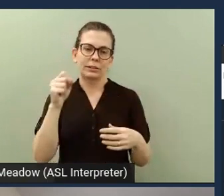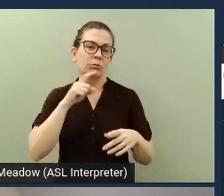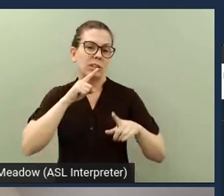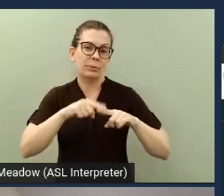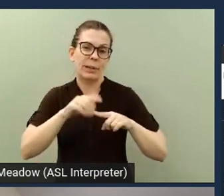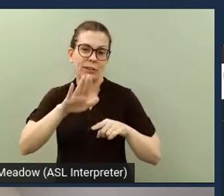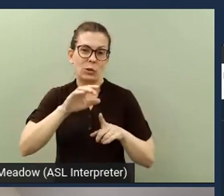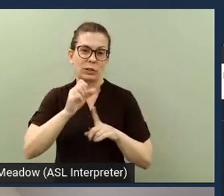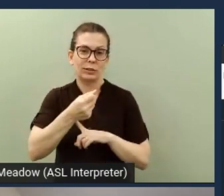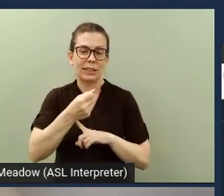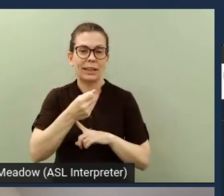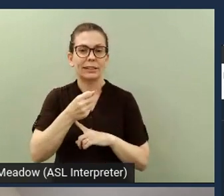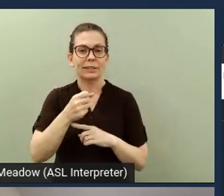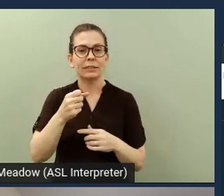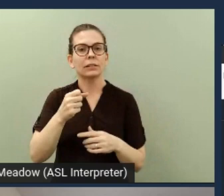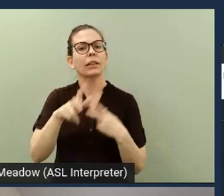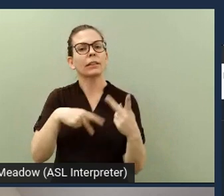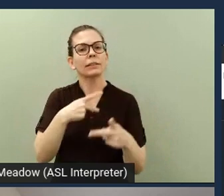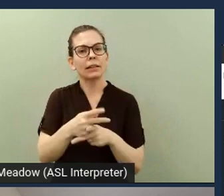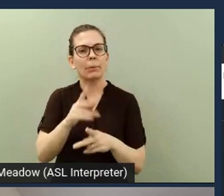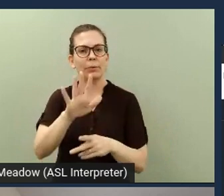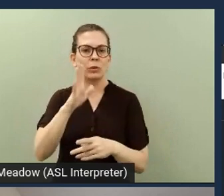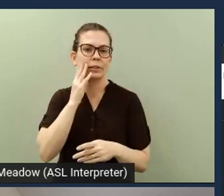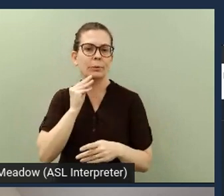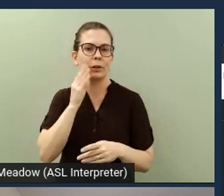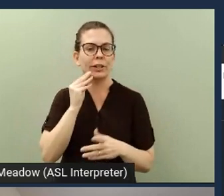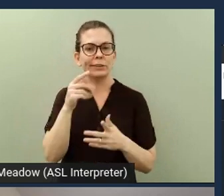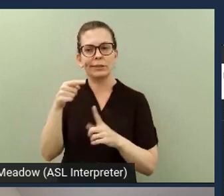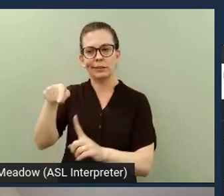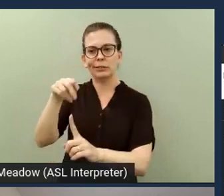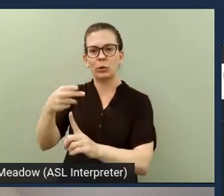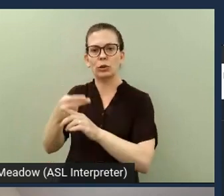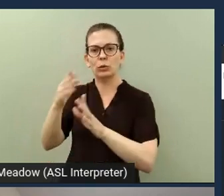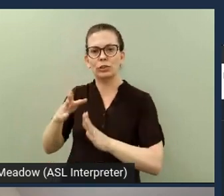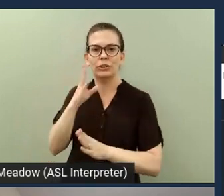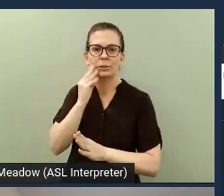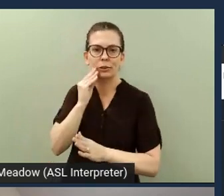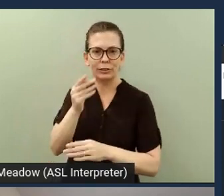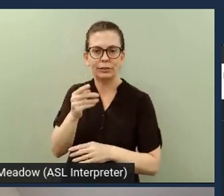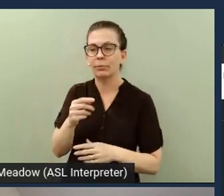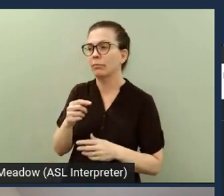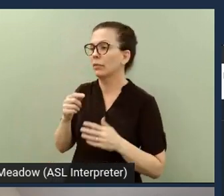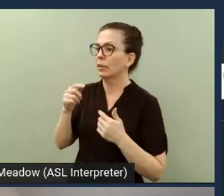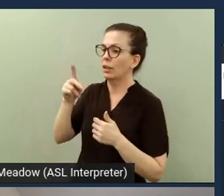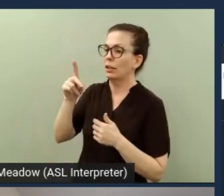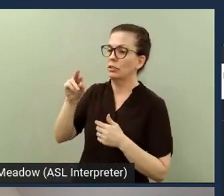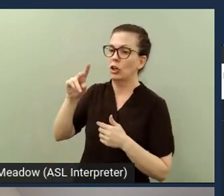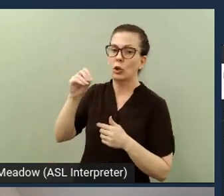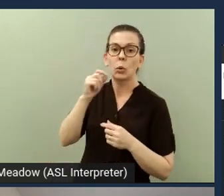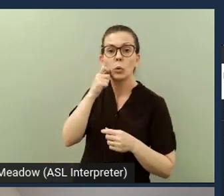and the type of experience you want to enable. Wonderful, wonderful. Excellent. Cool, cool.